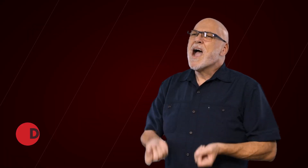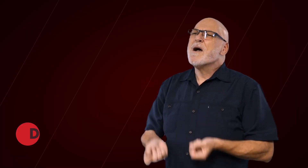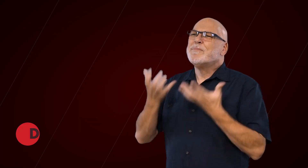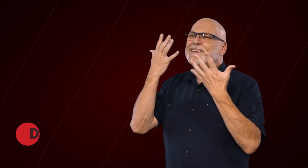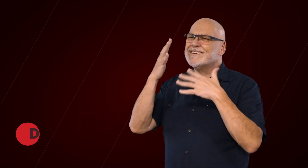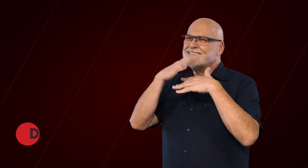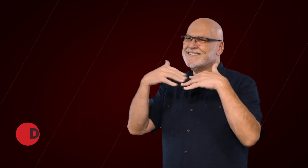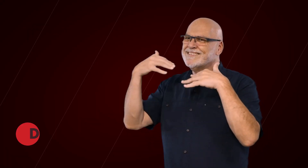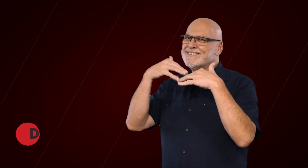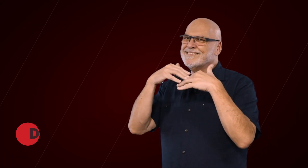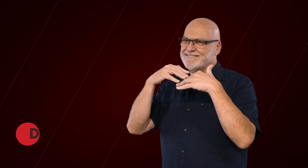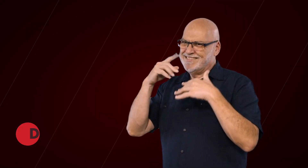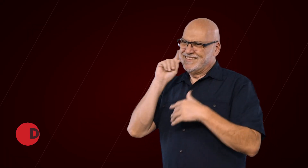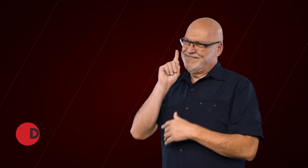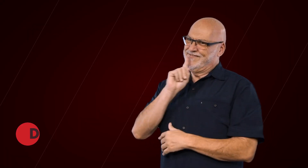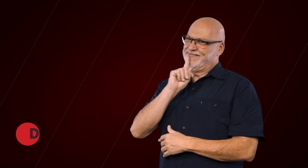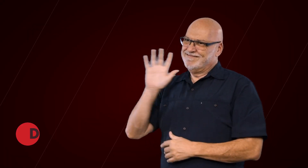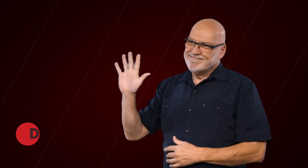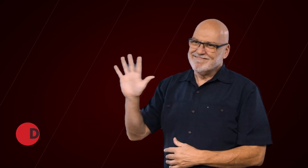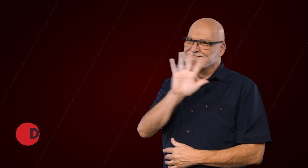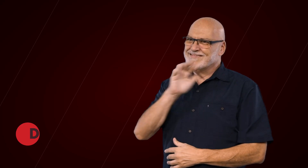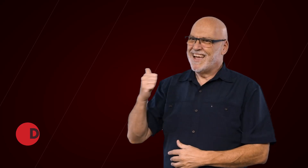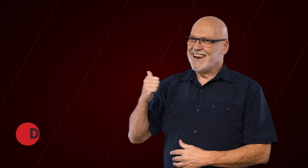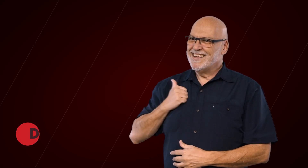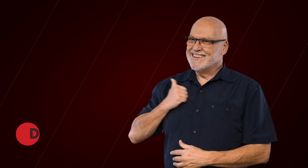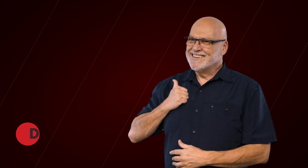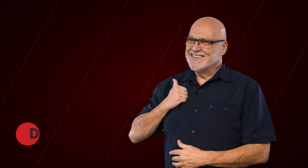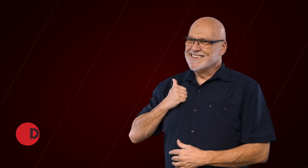[Anselmo]: Do you know how many Deaf Indigenous people in Canada?